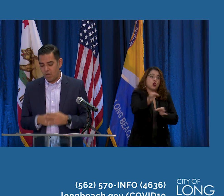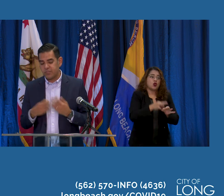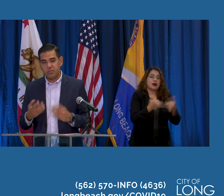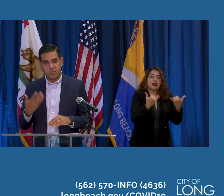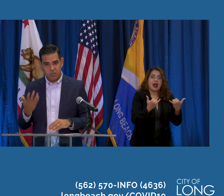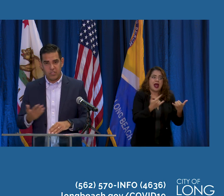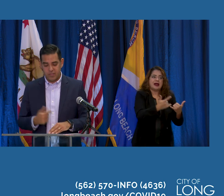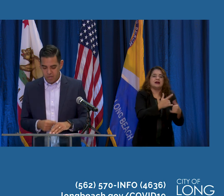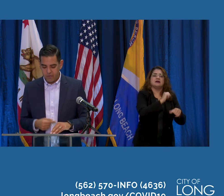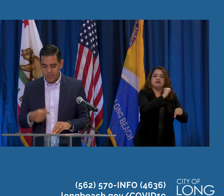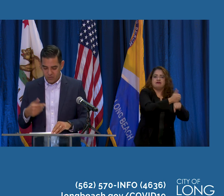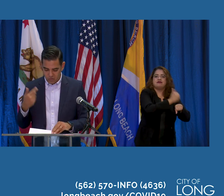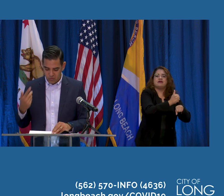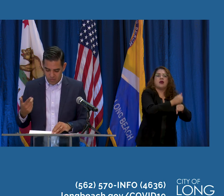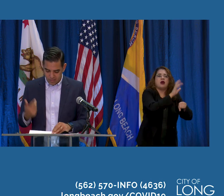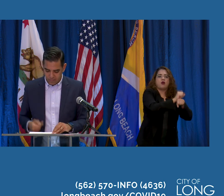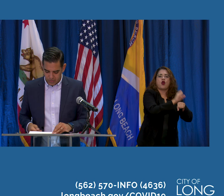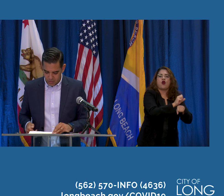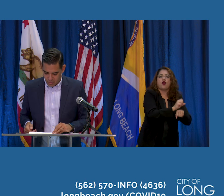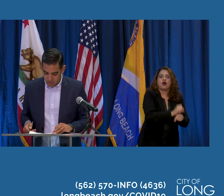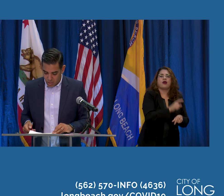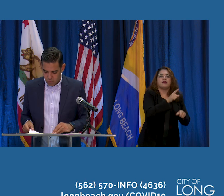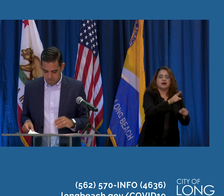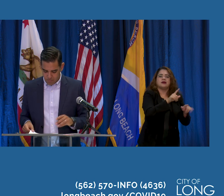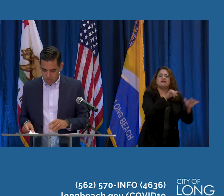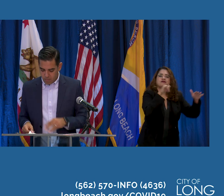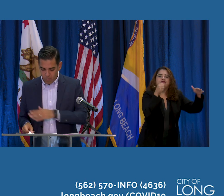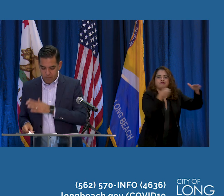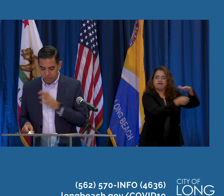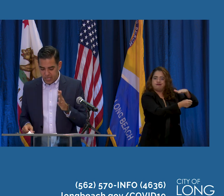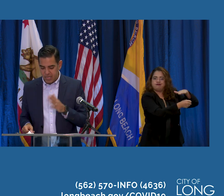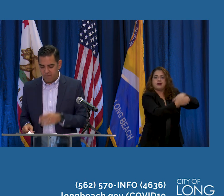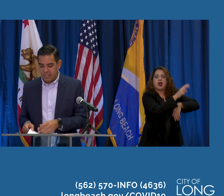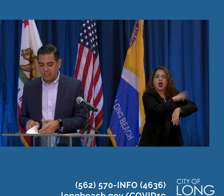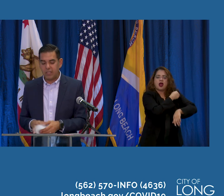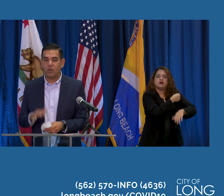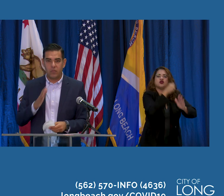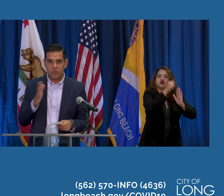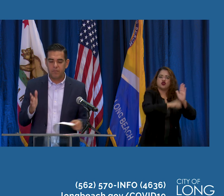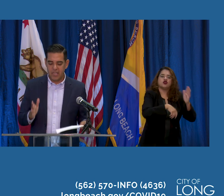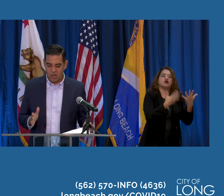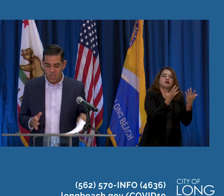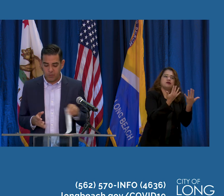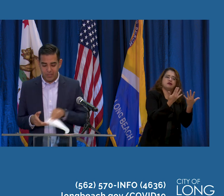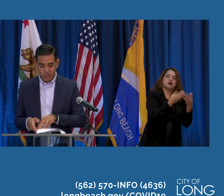also still seeing the COVID patients. And that's something to note. But we have plenty of ventilators and hospital beds.